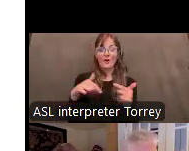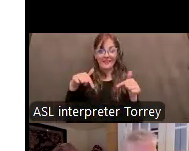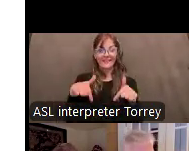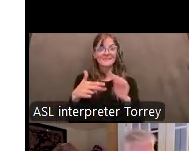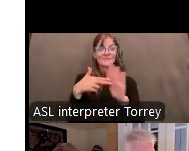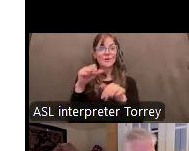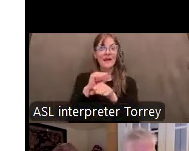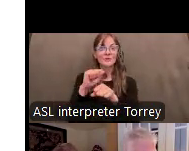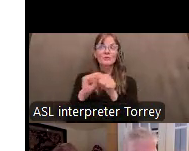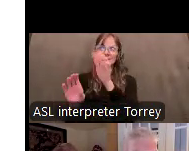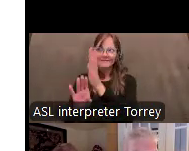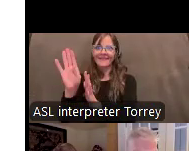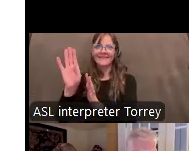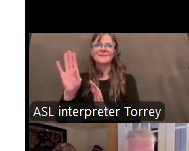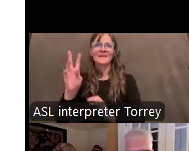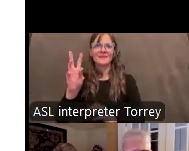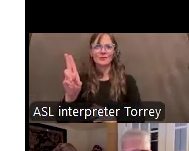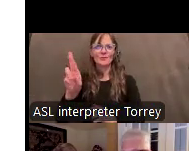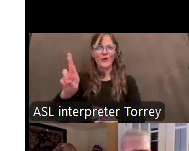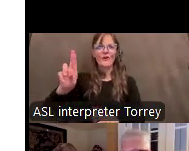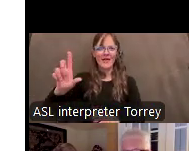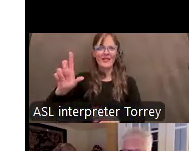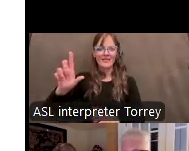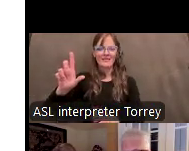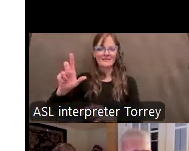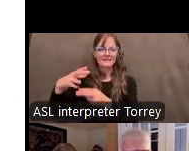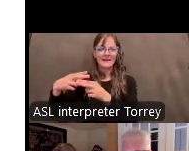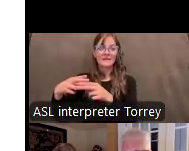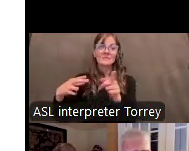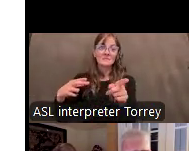and in this case, WisCaregiver CDCP fits into our house of brands.